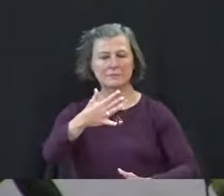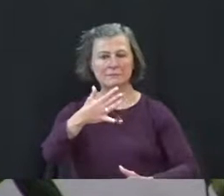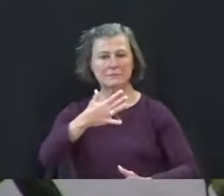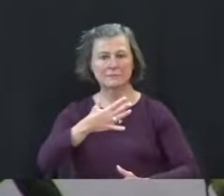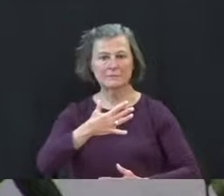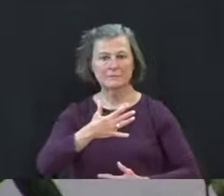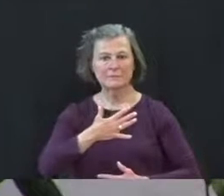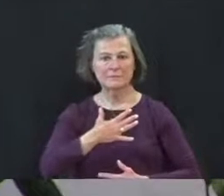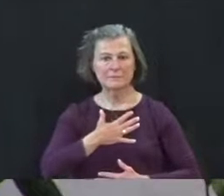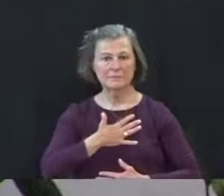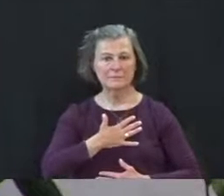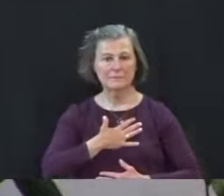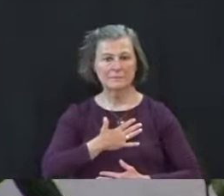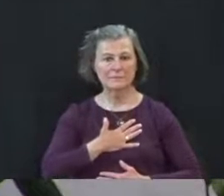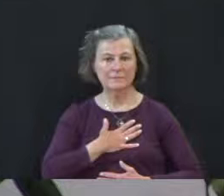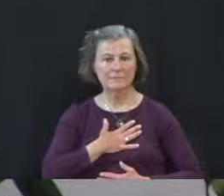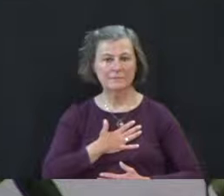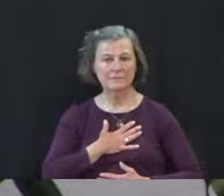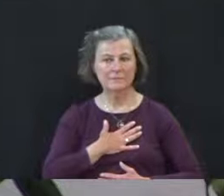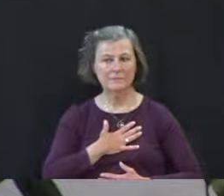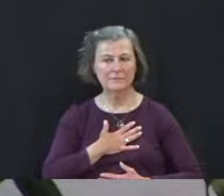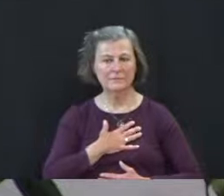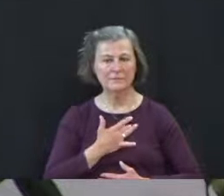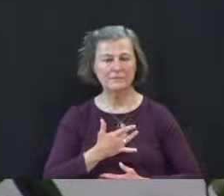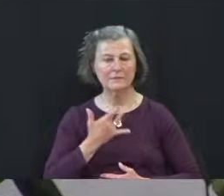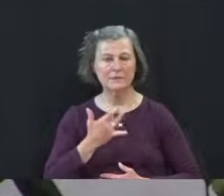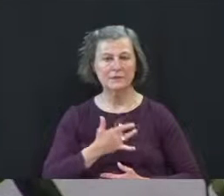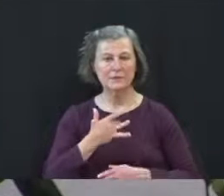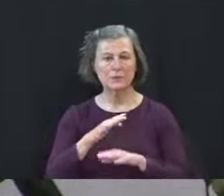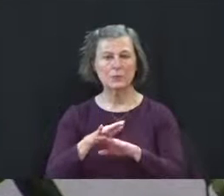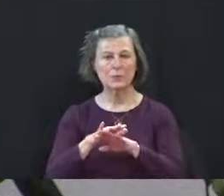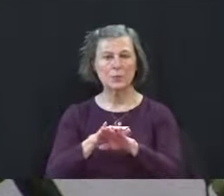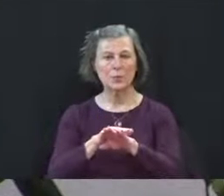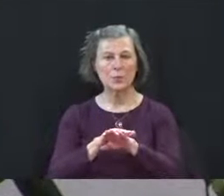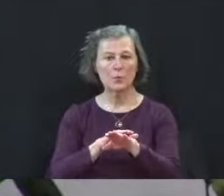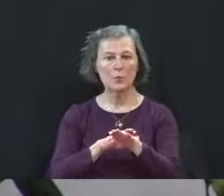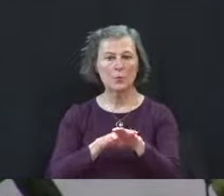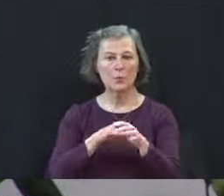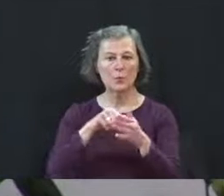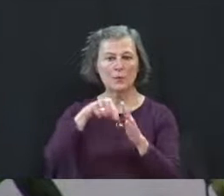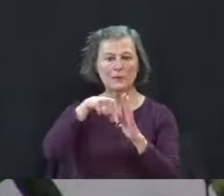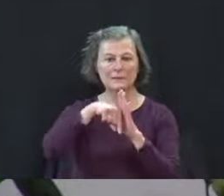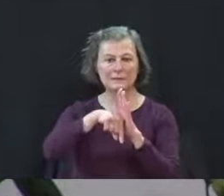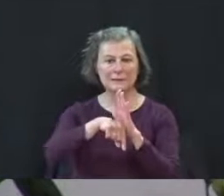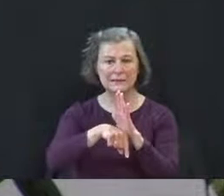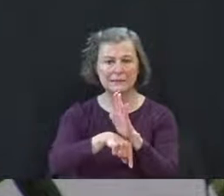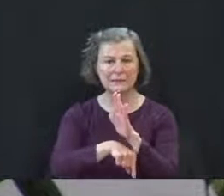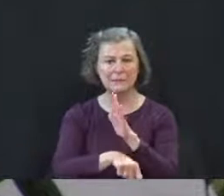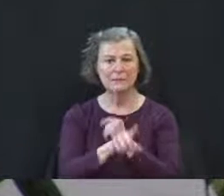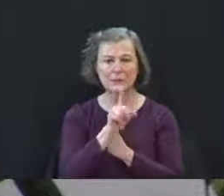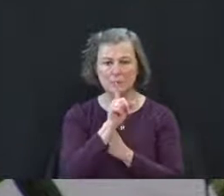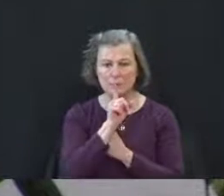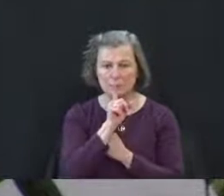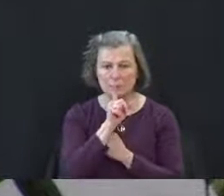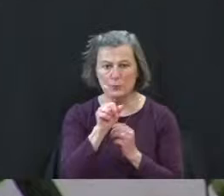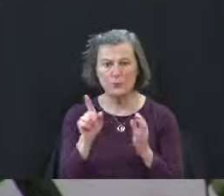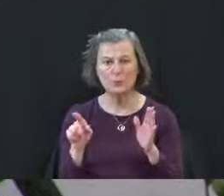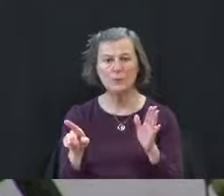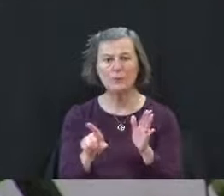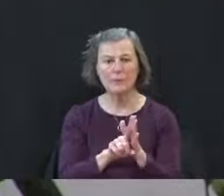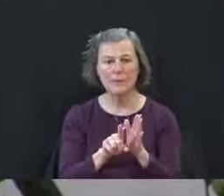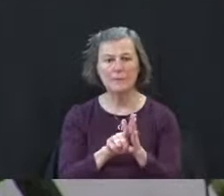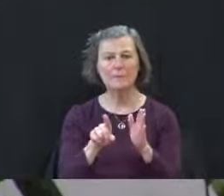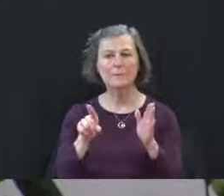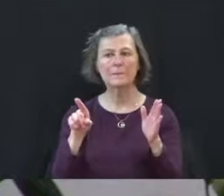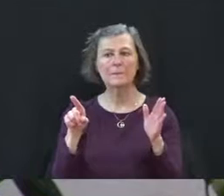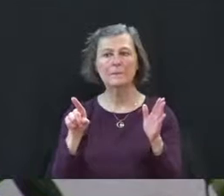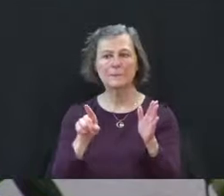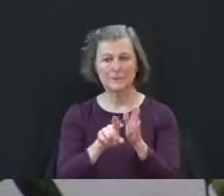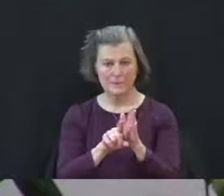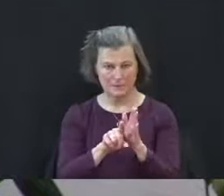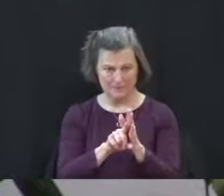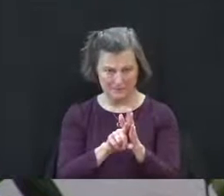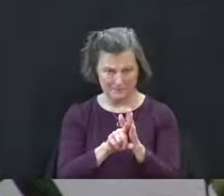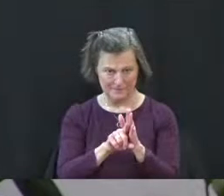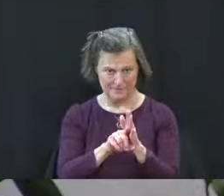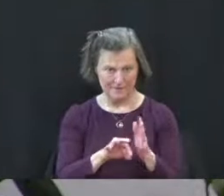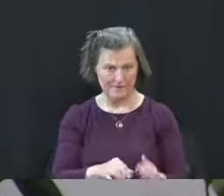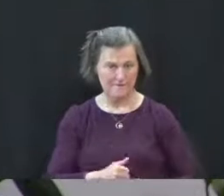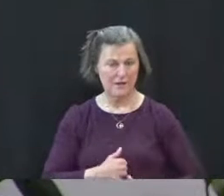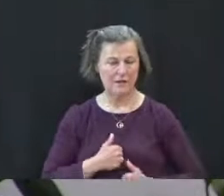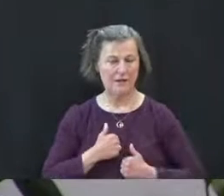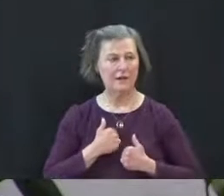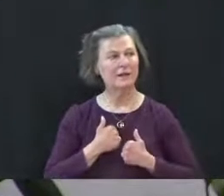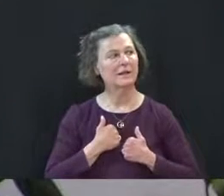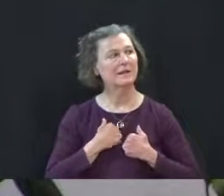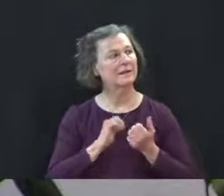Feel the slower deeper truer rhythms of your life so that we might be more aware -- more